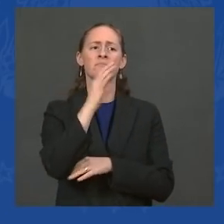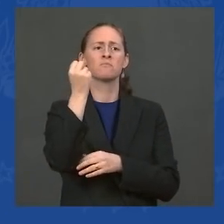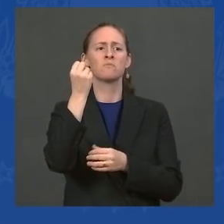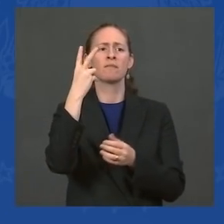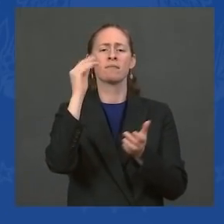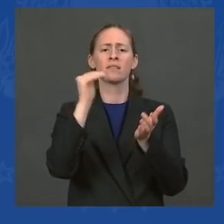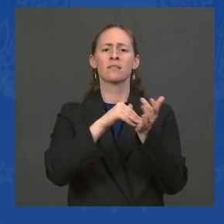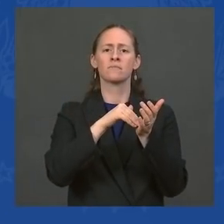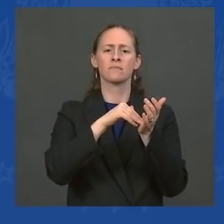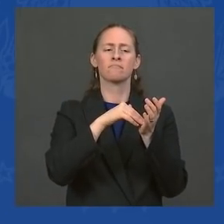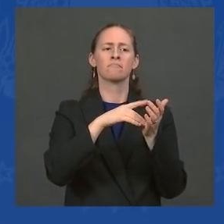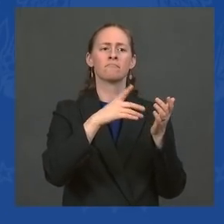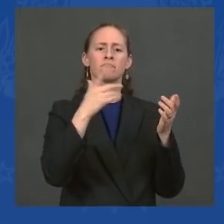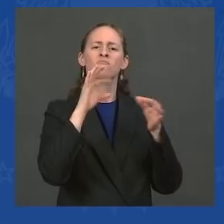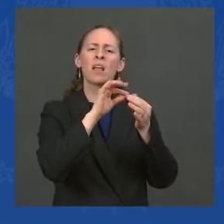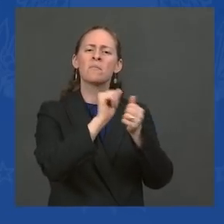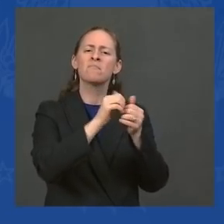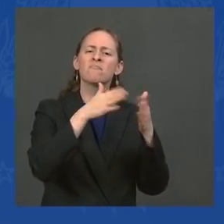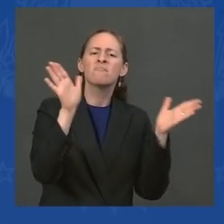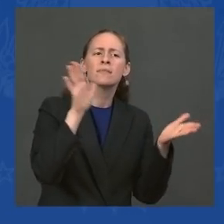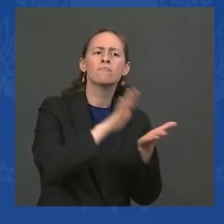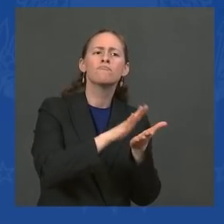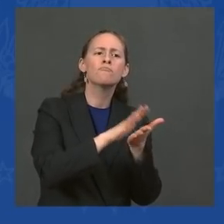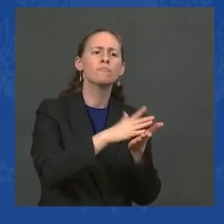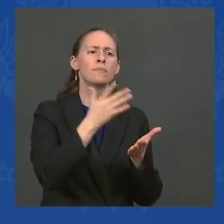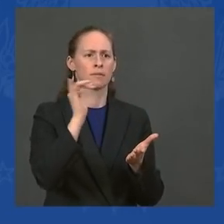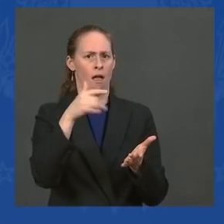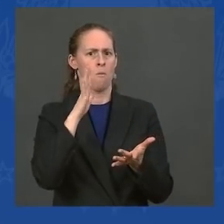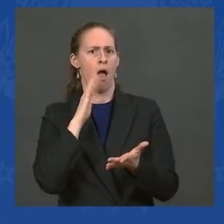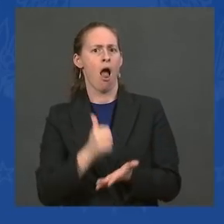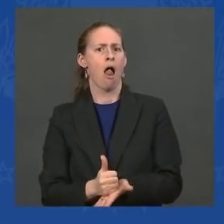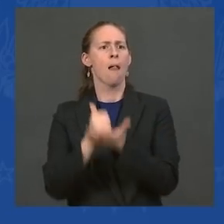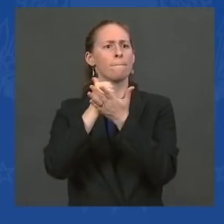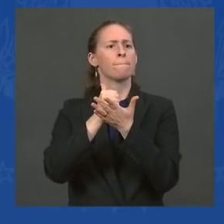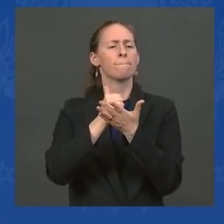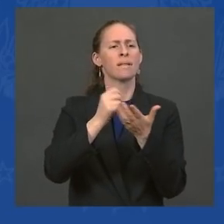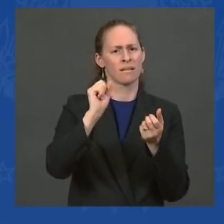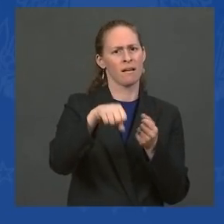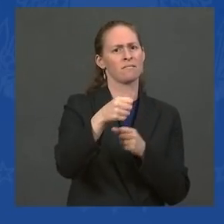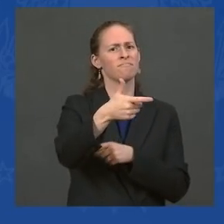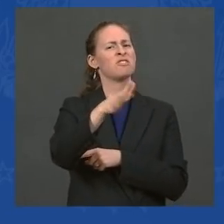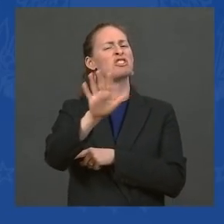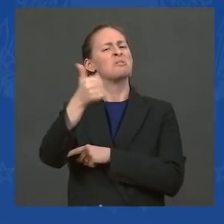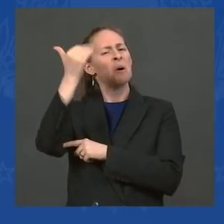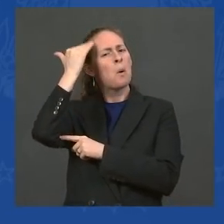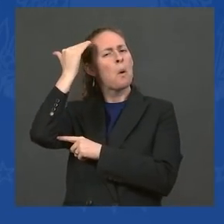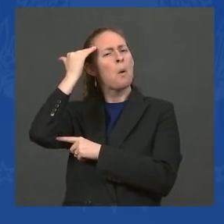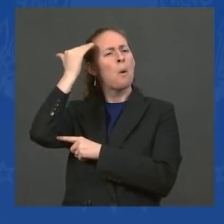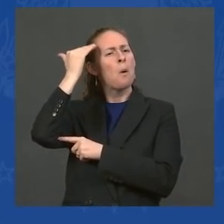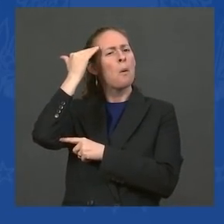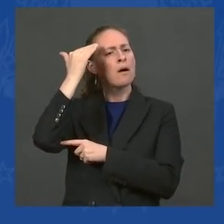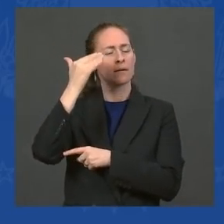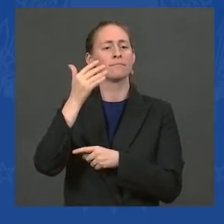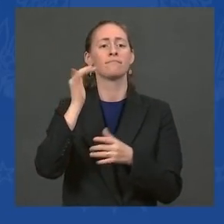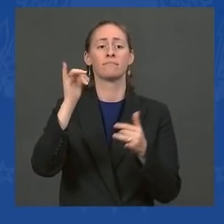best-prepared workforce in the world to the rest of the world. But if we're designing public education today -- if we all of the sudden we had none, we said,